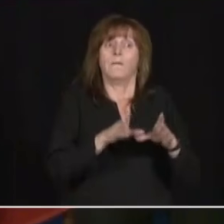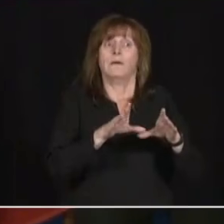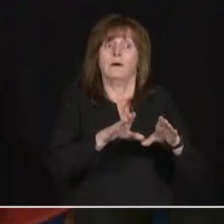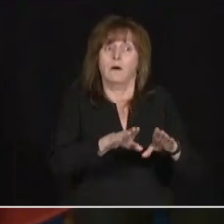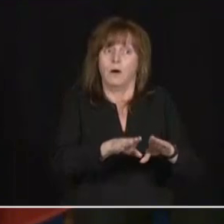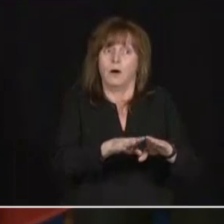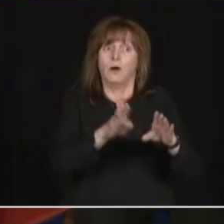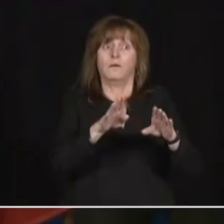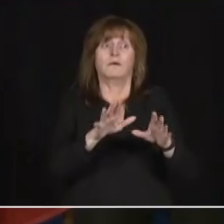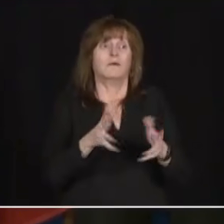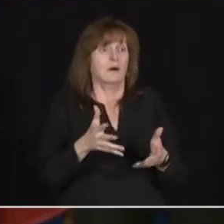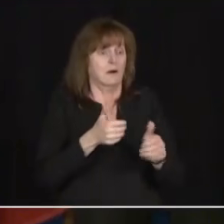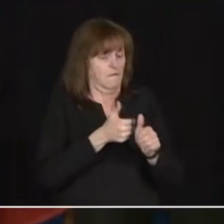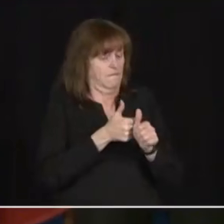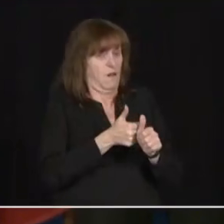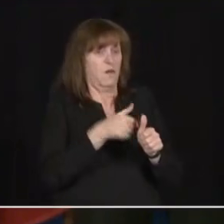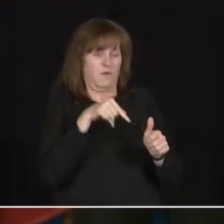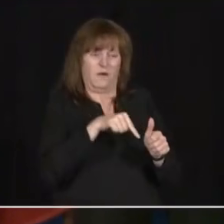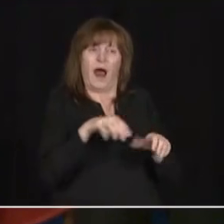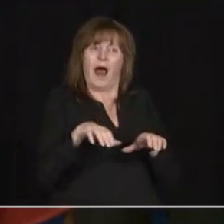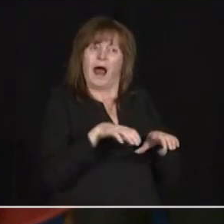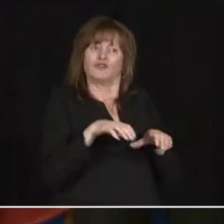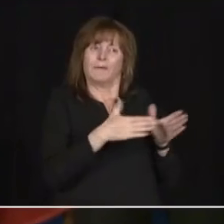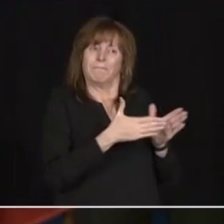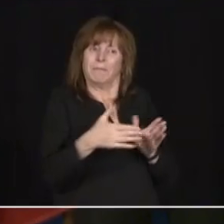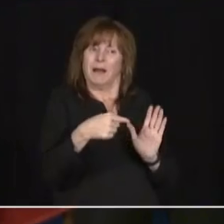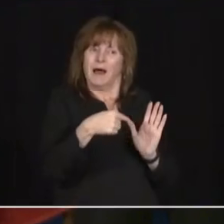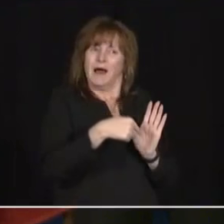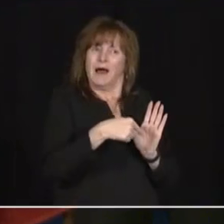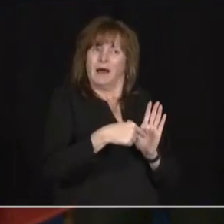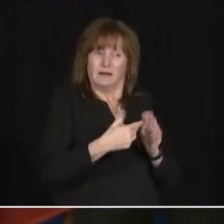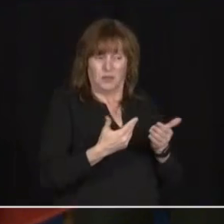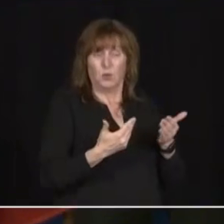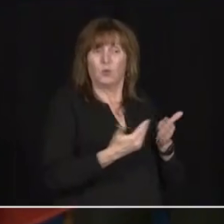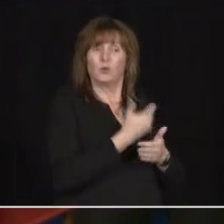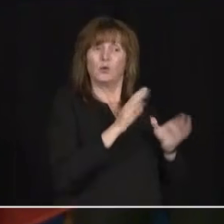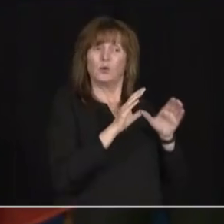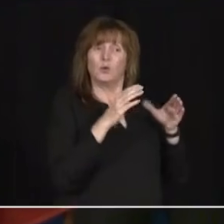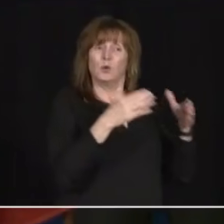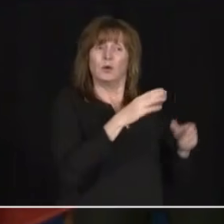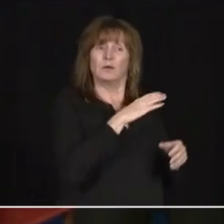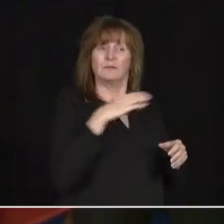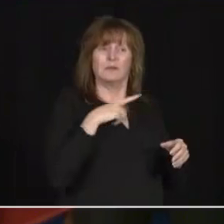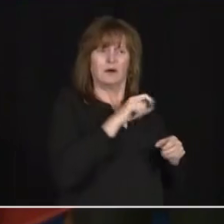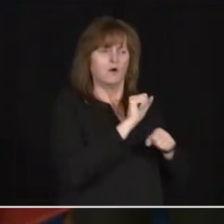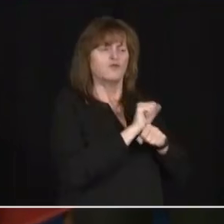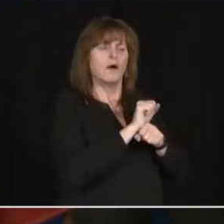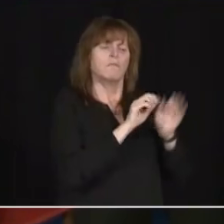phases of Ontario's action plan, the new Ontario jobs and recovery committee will continue our ongoing active discussions with the